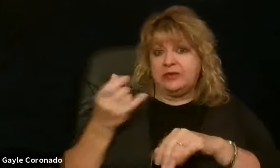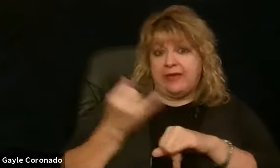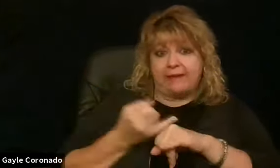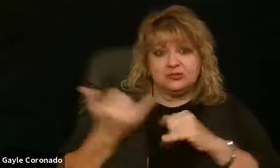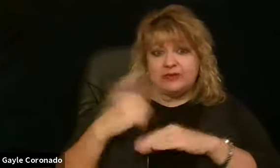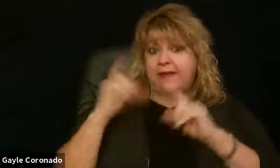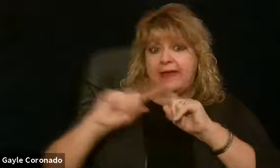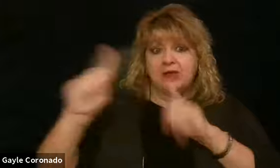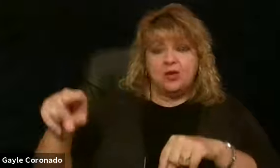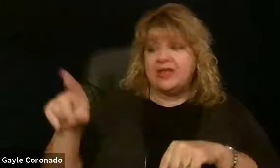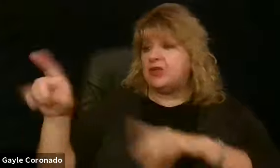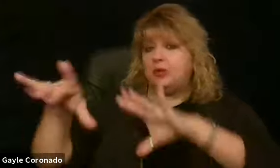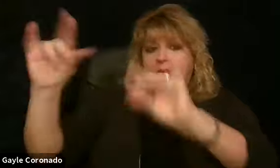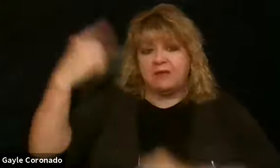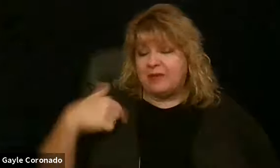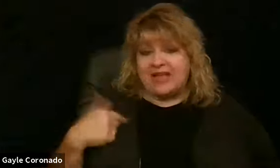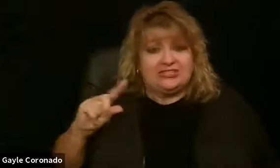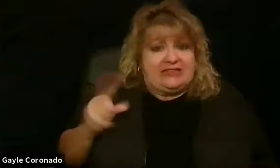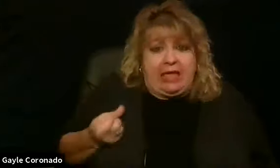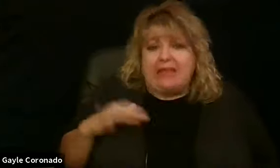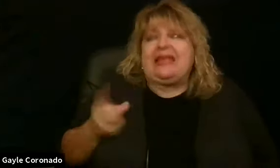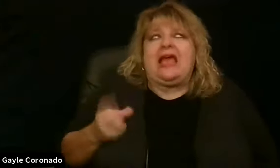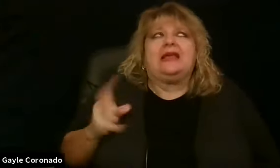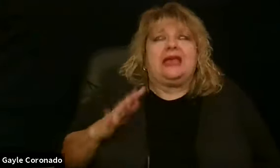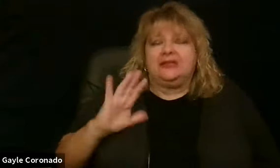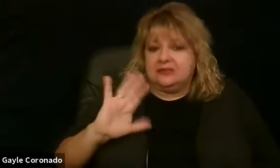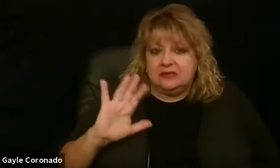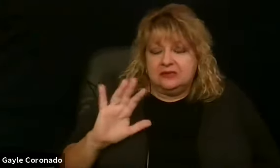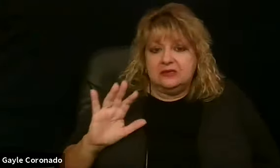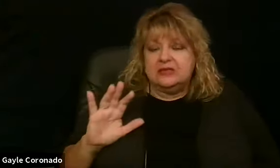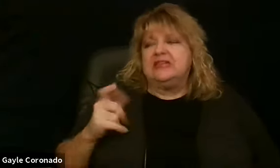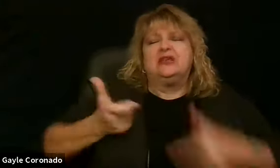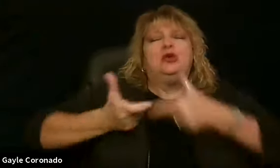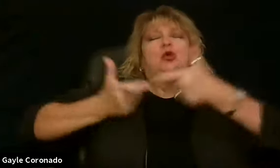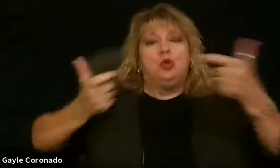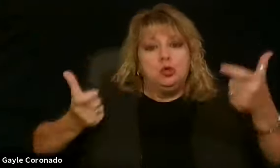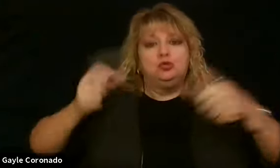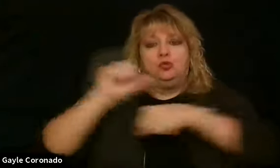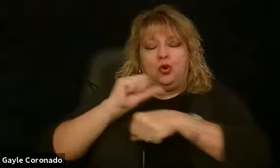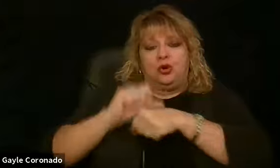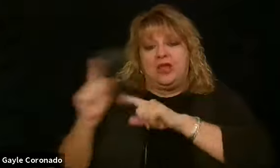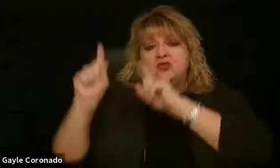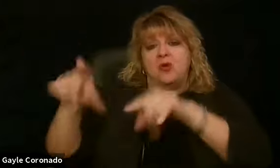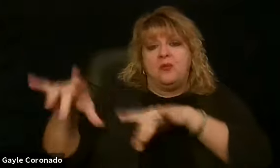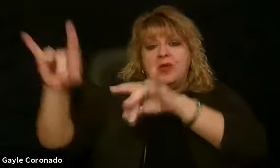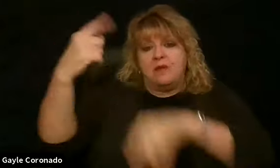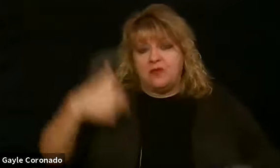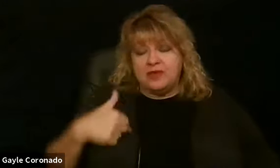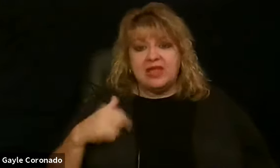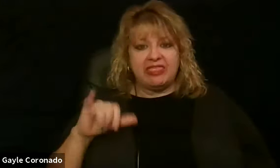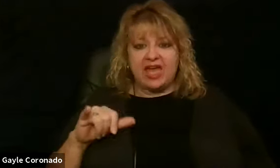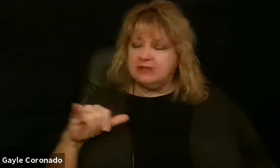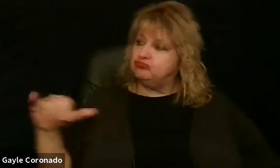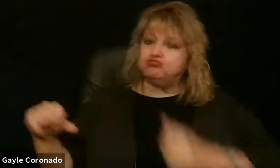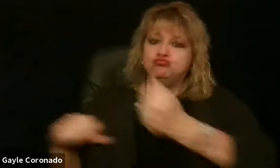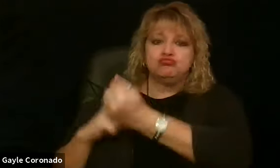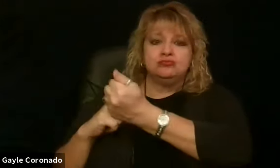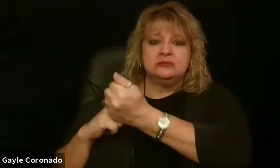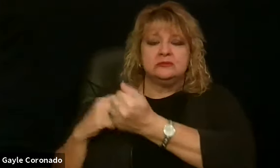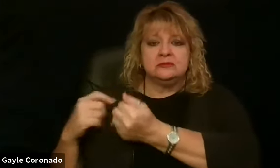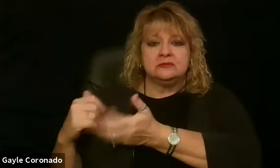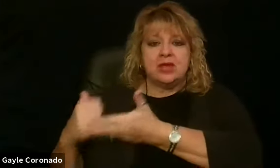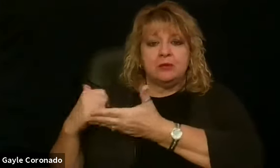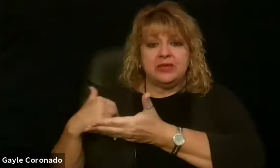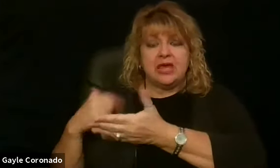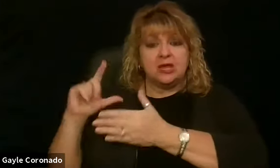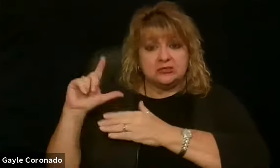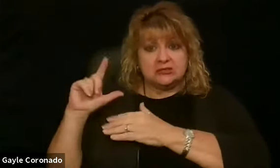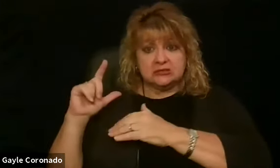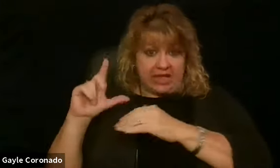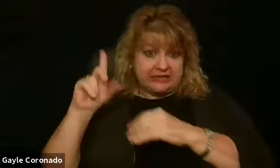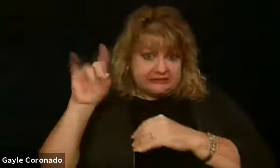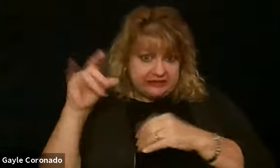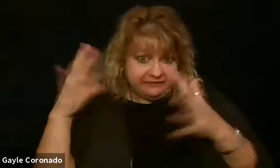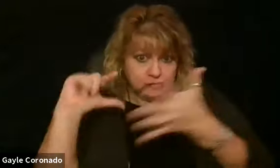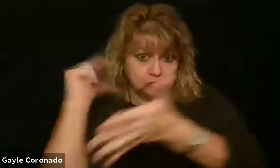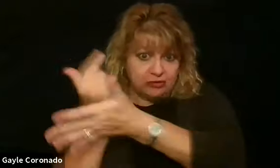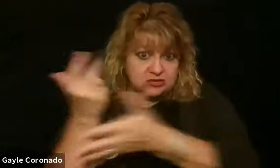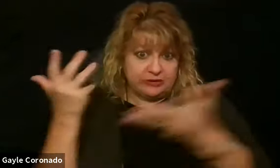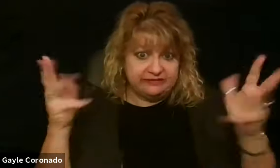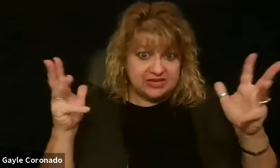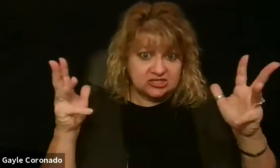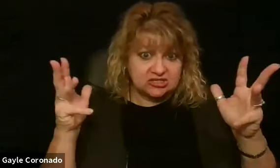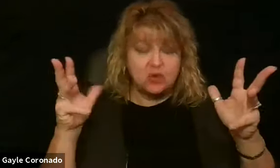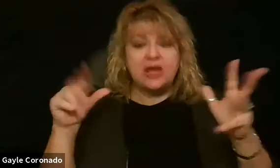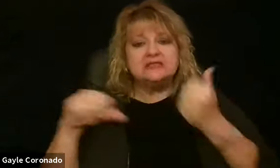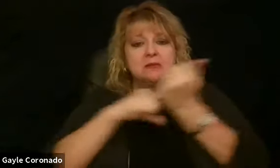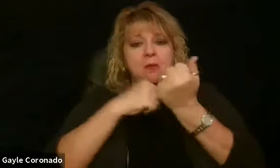send us in mind is it is just up the roof already, and then it's a major assignment please start take it for me, you know, and that was meaningful for me because you know I was able to eventually graduate so I think the support from each other, is where,